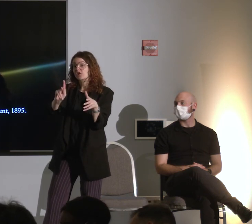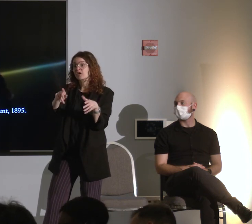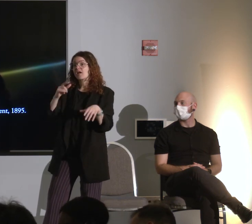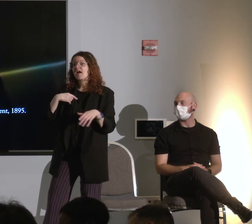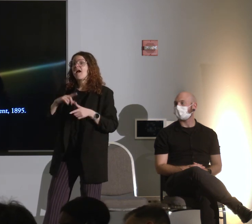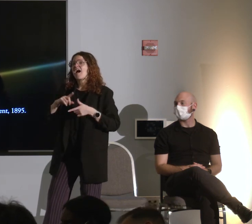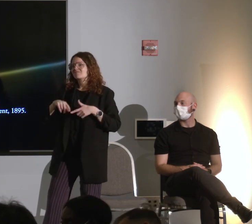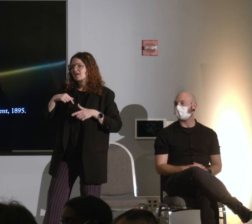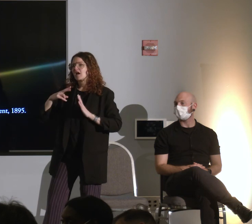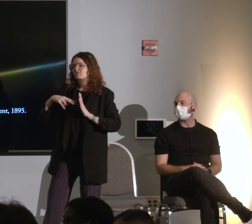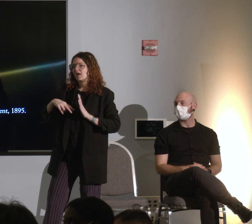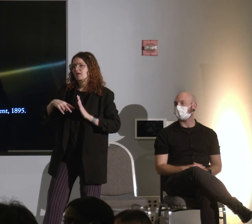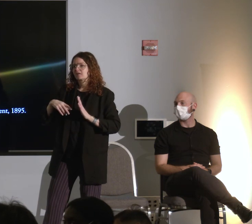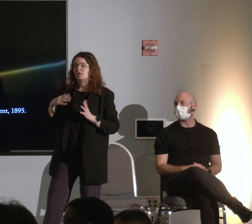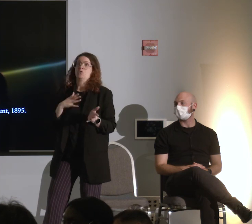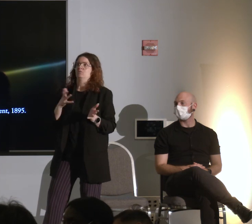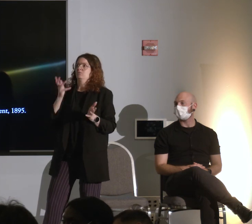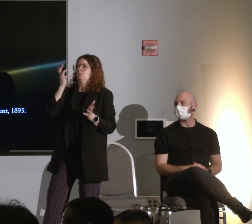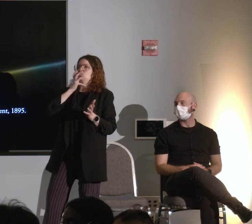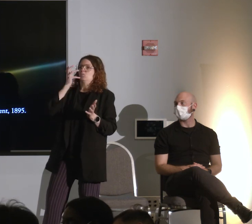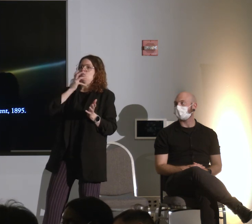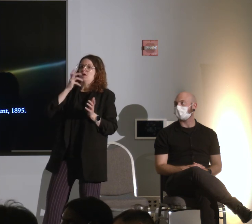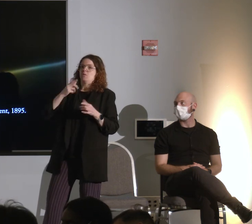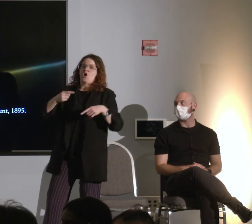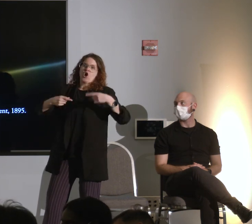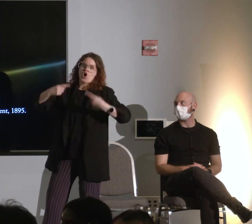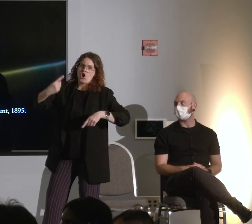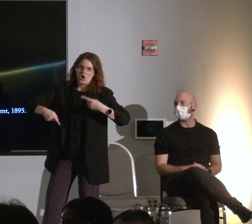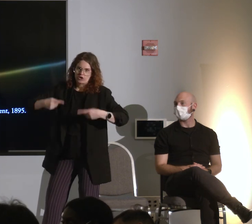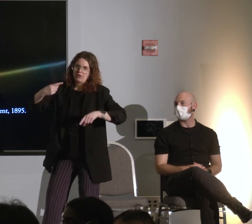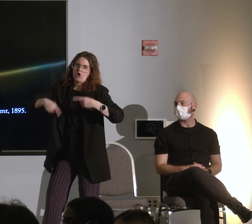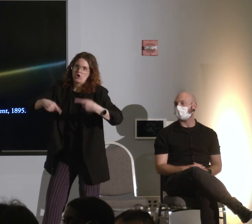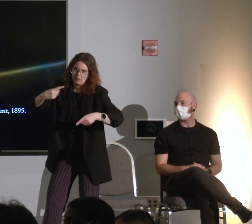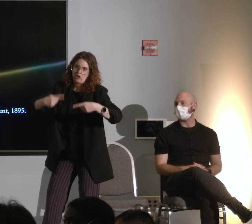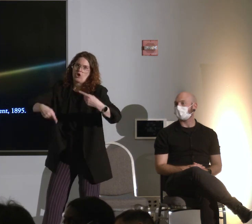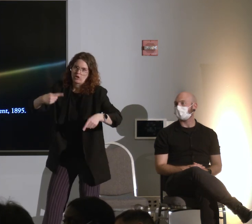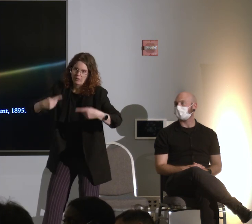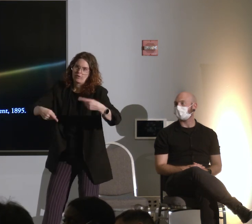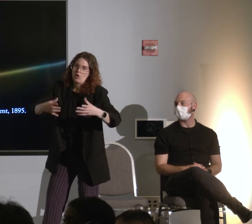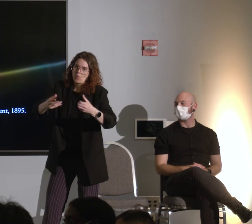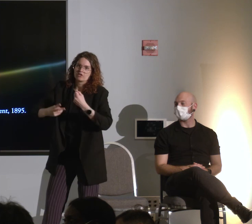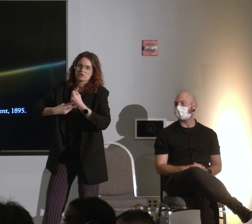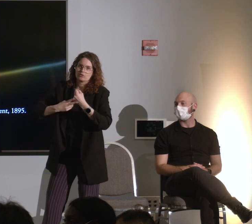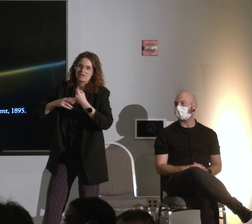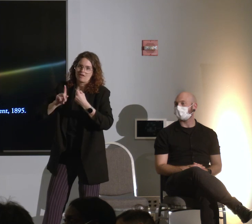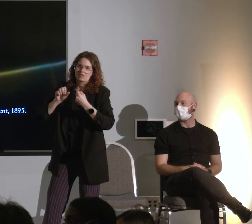[Audience member speaking away from mic] Yes. [Audience member speaking away from mic]